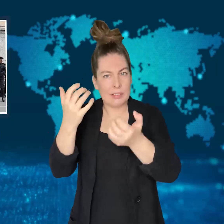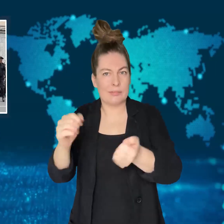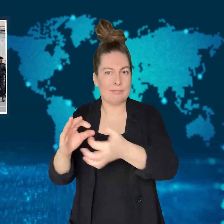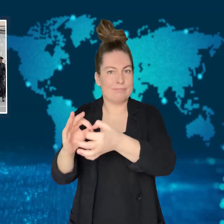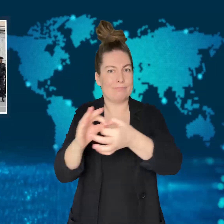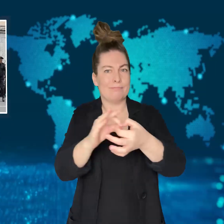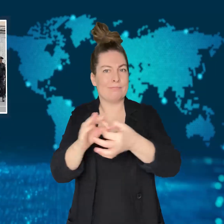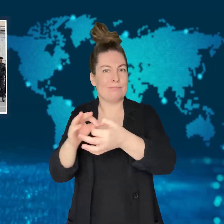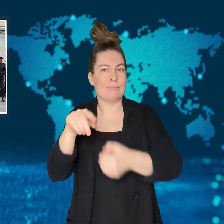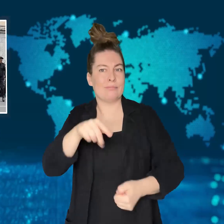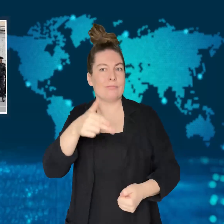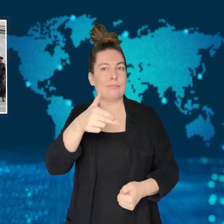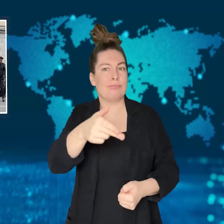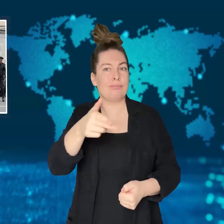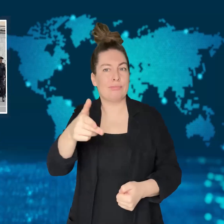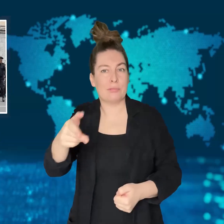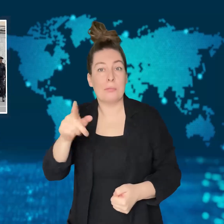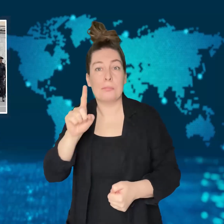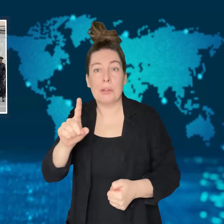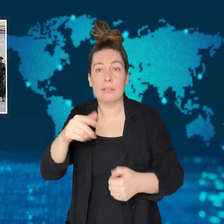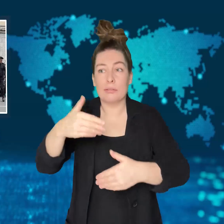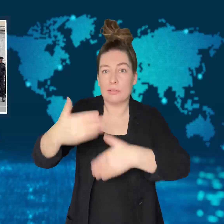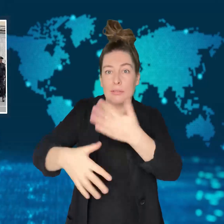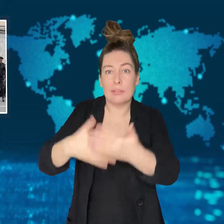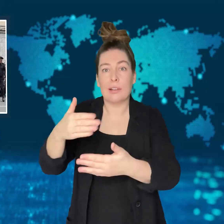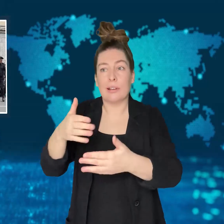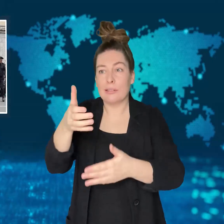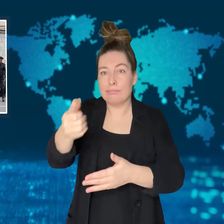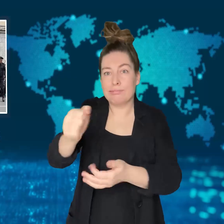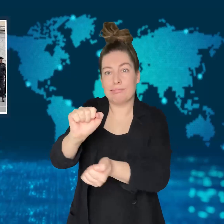the shooting were detained following the incident,